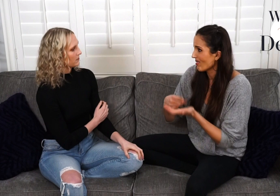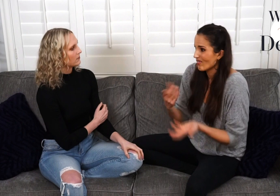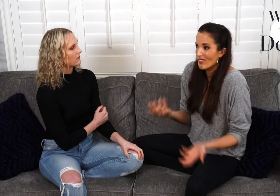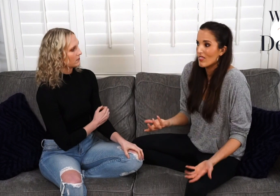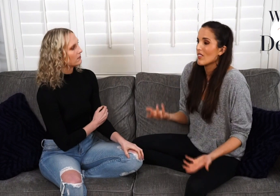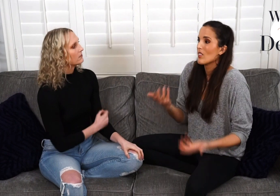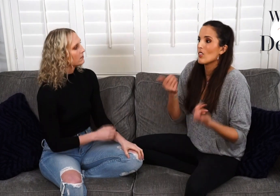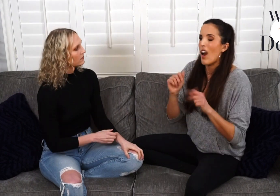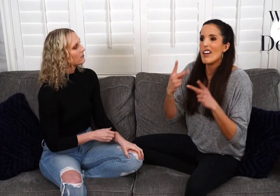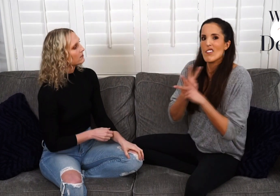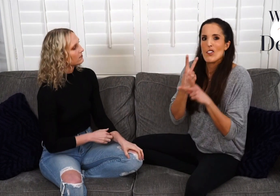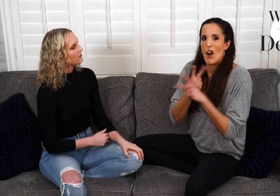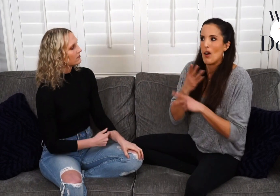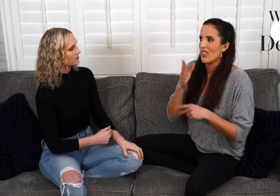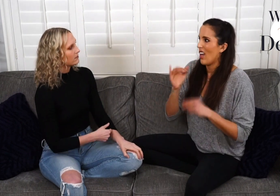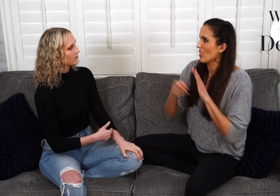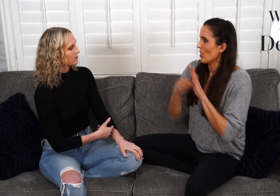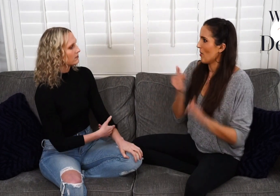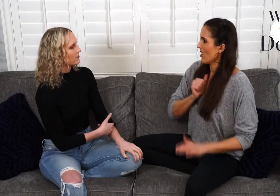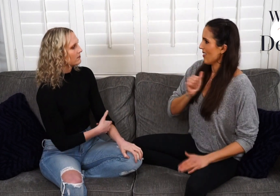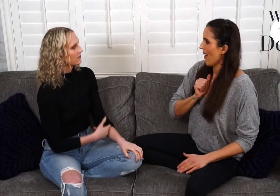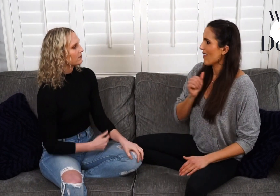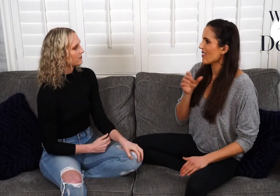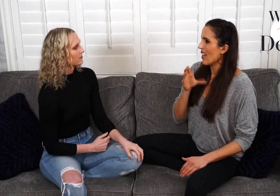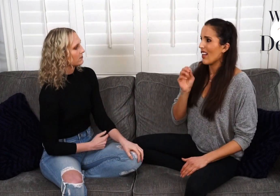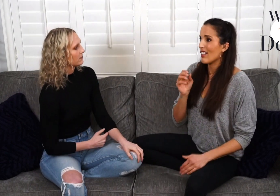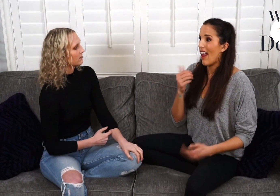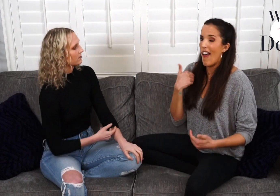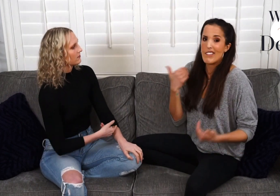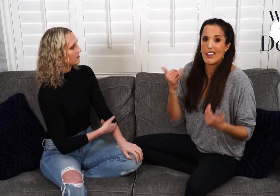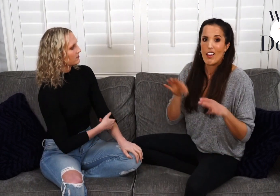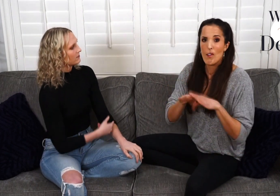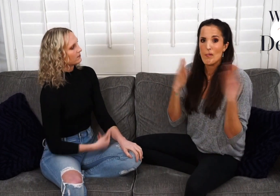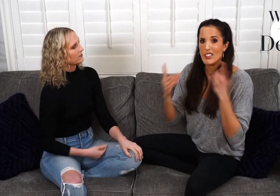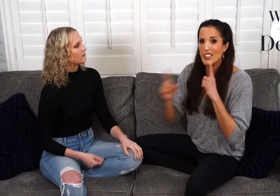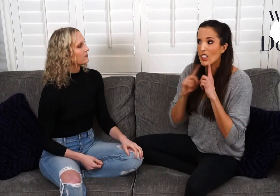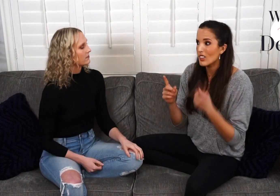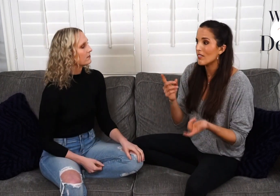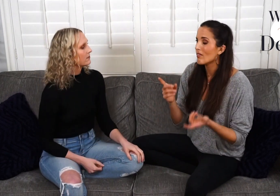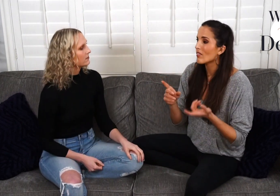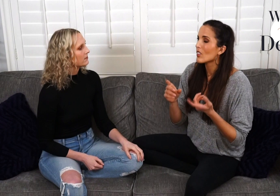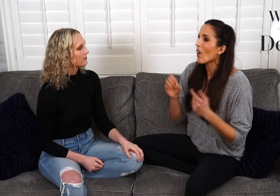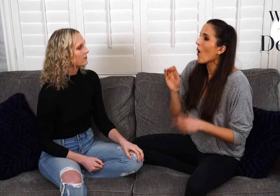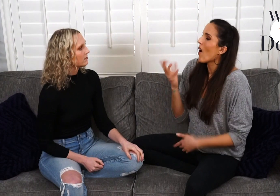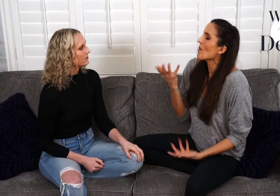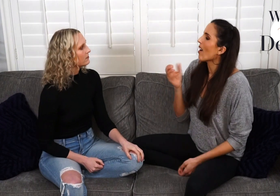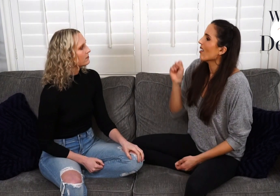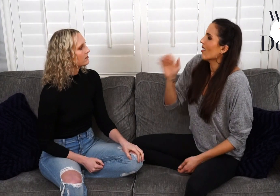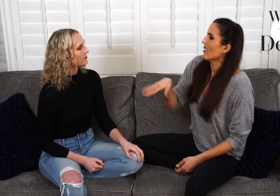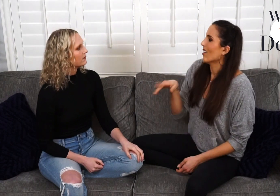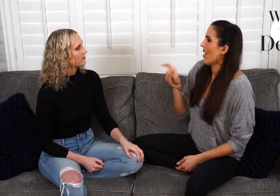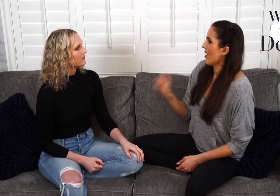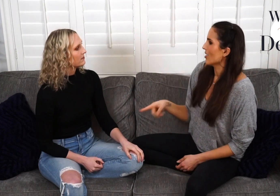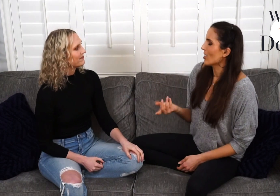and discussing this, trying to figure out what that term is ourselves and having an open dialogue about this. So I kind of want to put this out there and